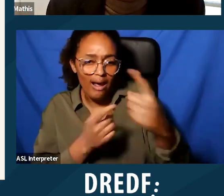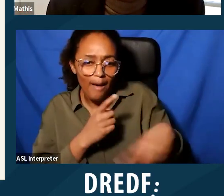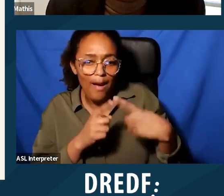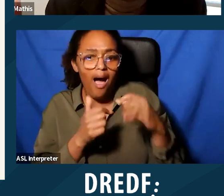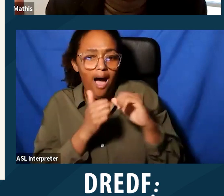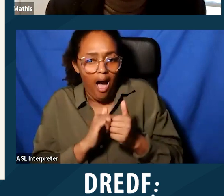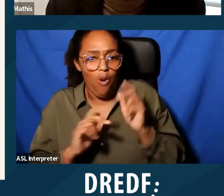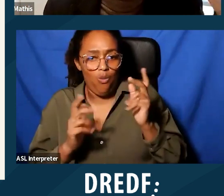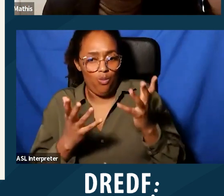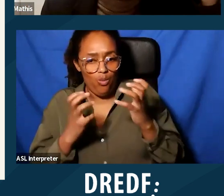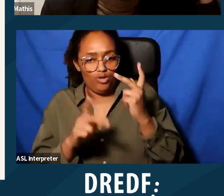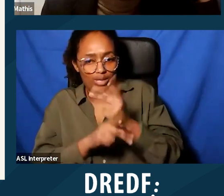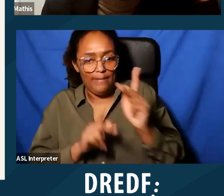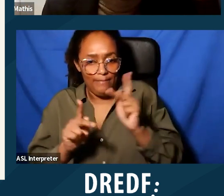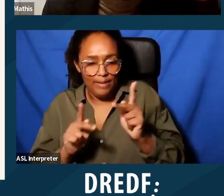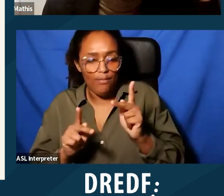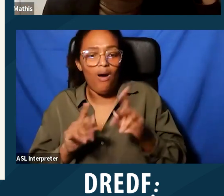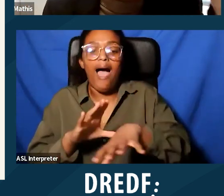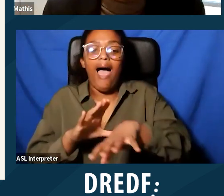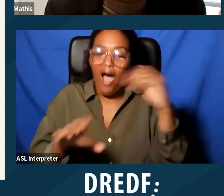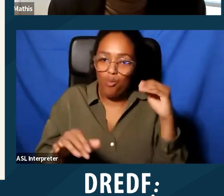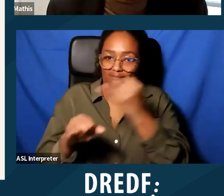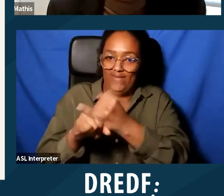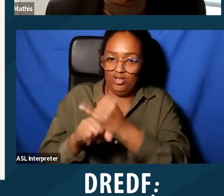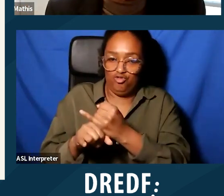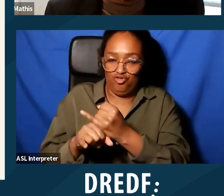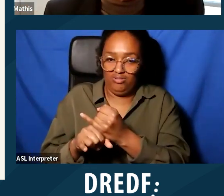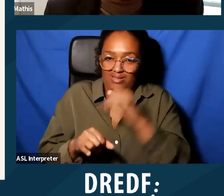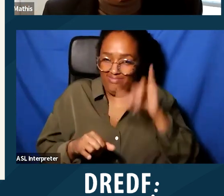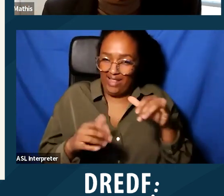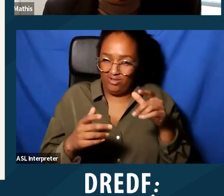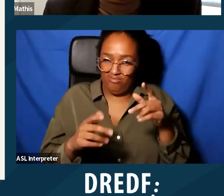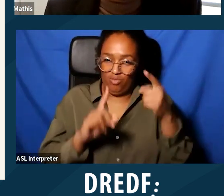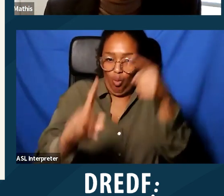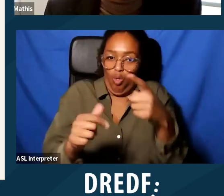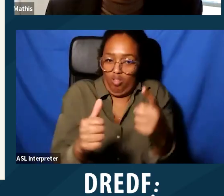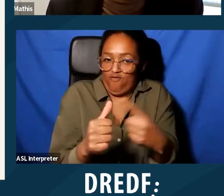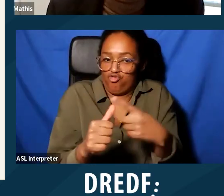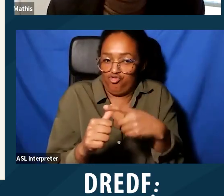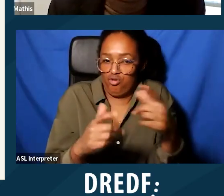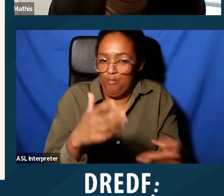They're saying if people are in the community now, they have no rights under Olmstead.